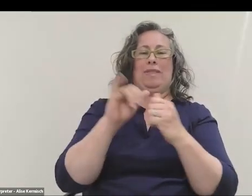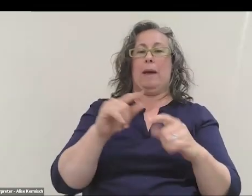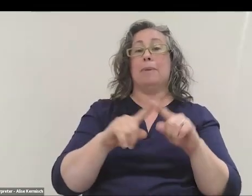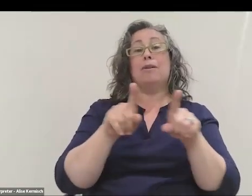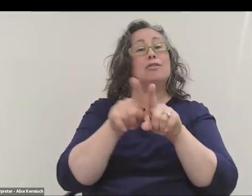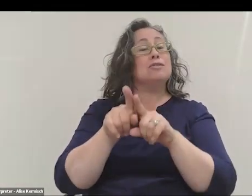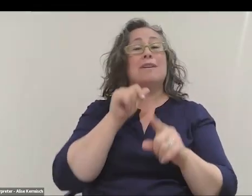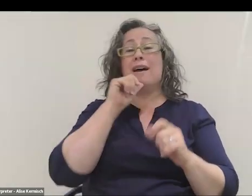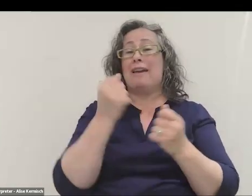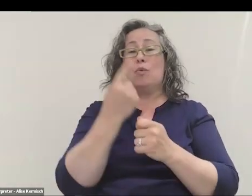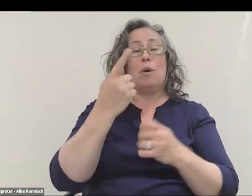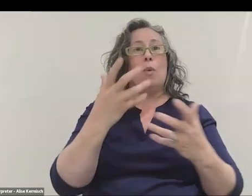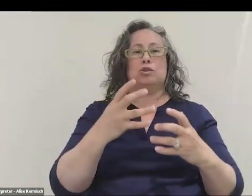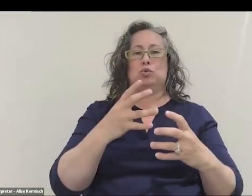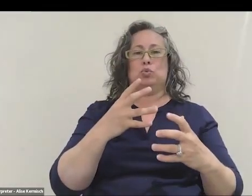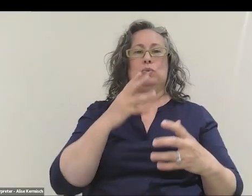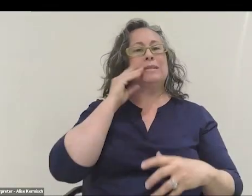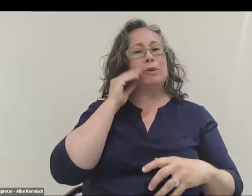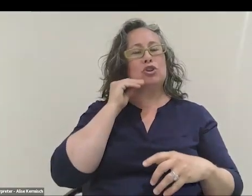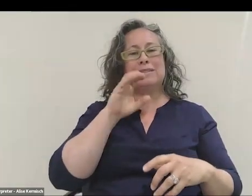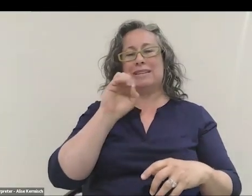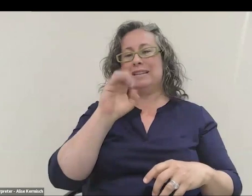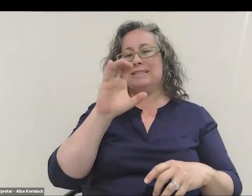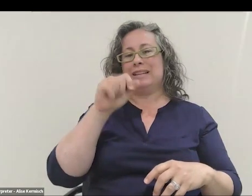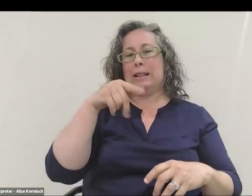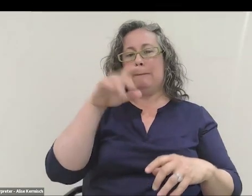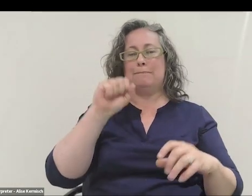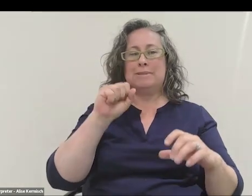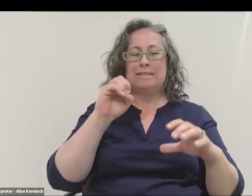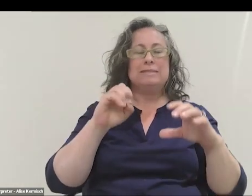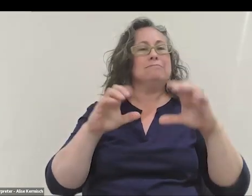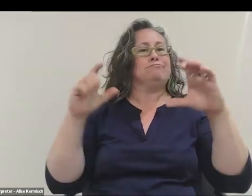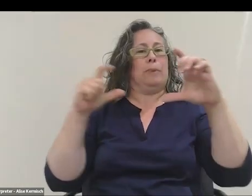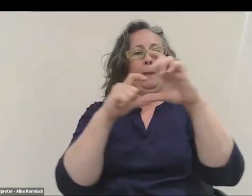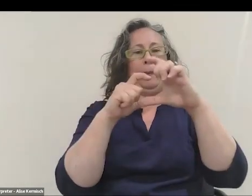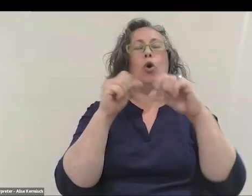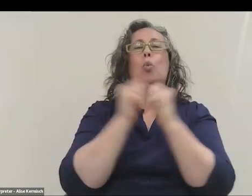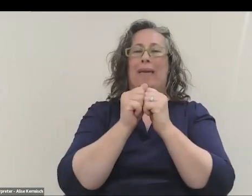so it's important to recognize that, too. Often having these separate but included events,